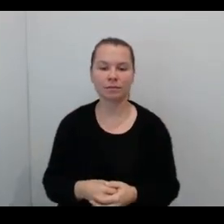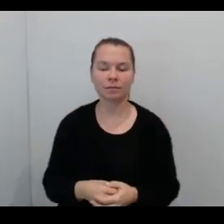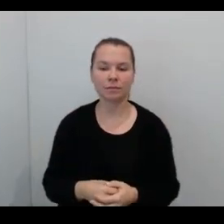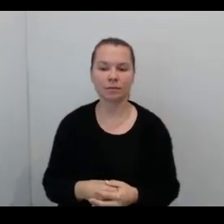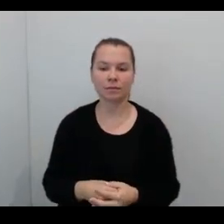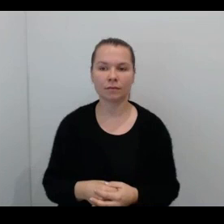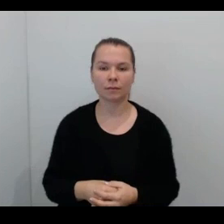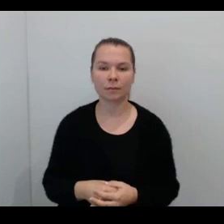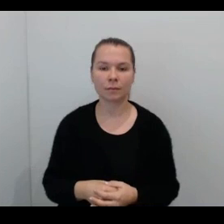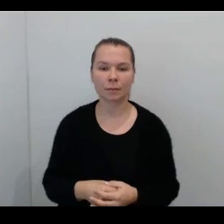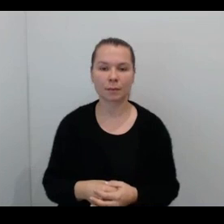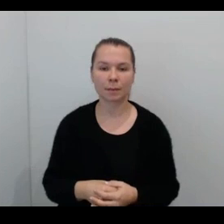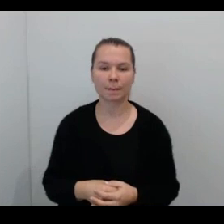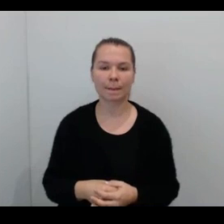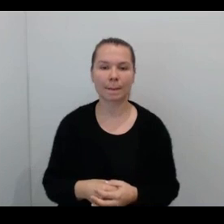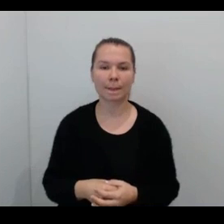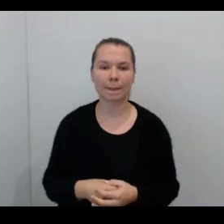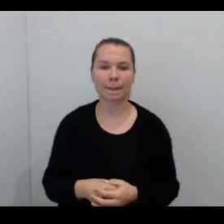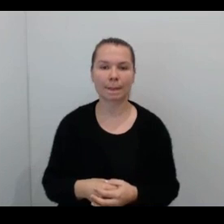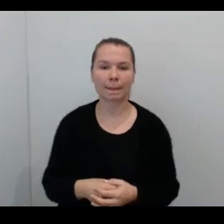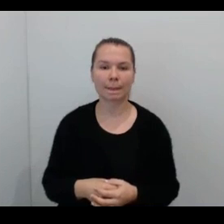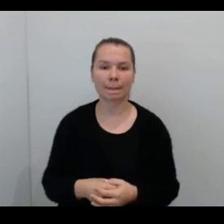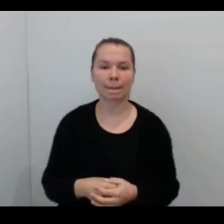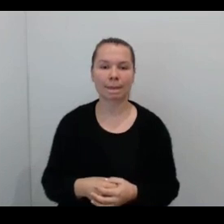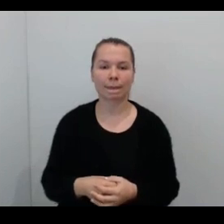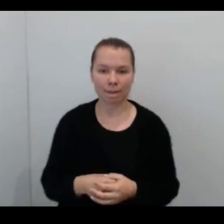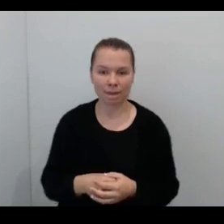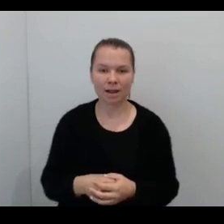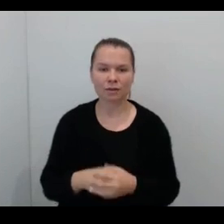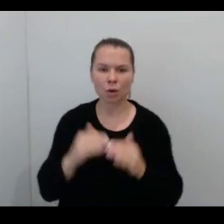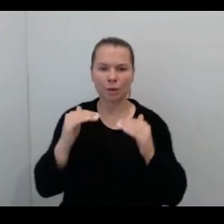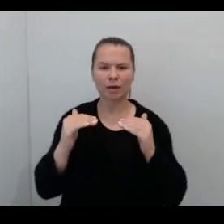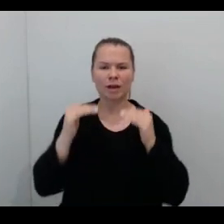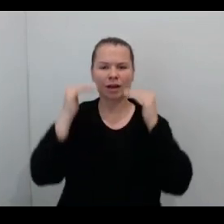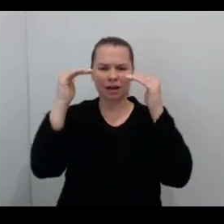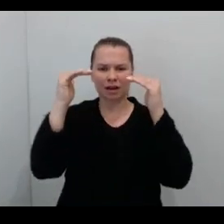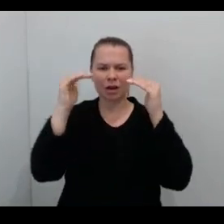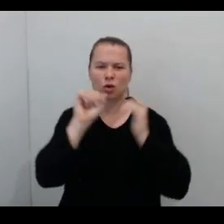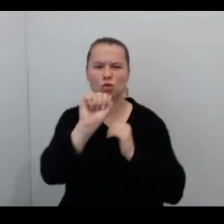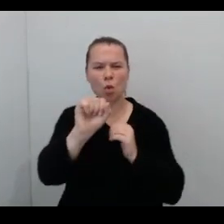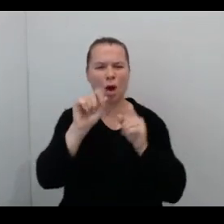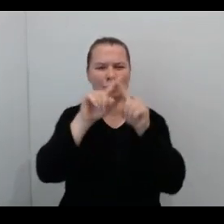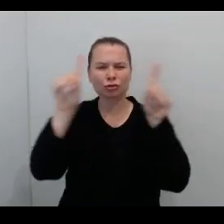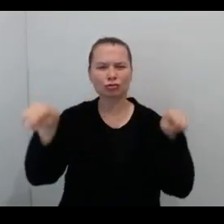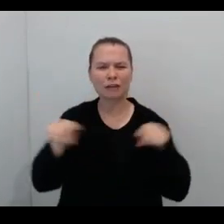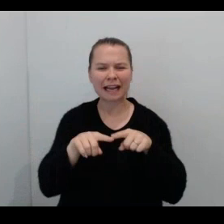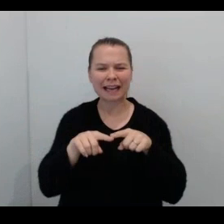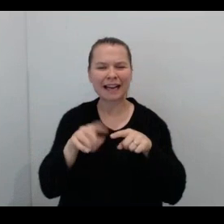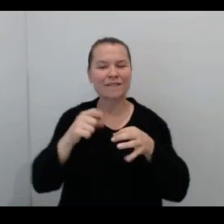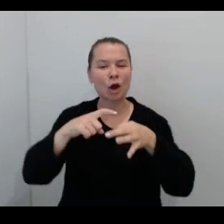In the hand-outs section or just below on your own screen you'll see a questions box.